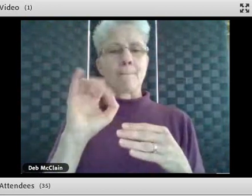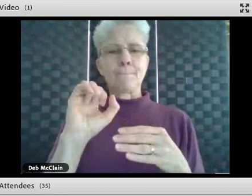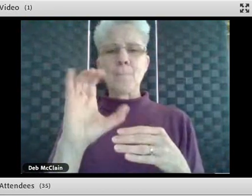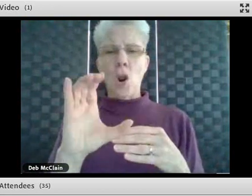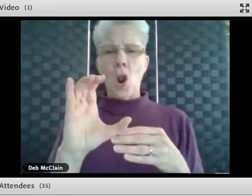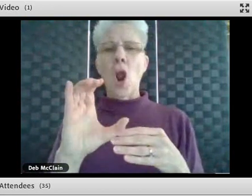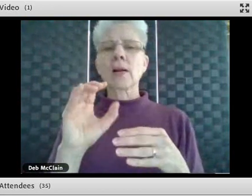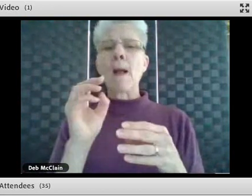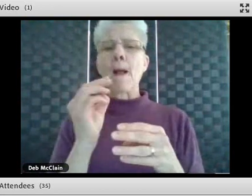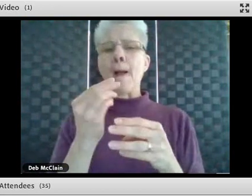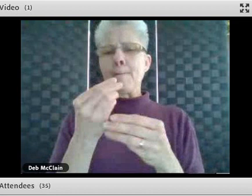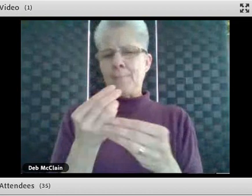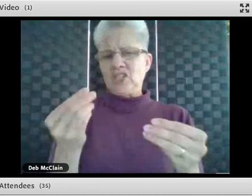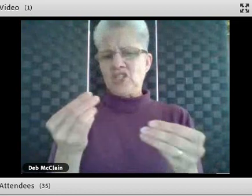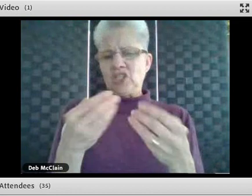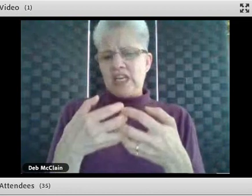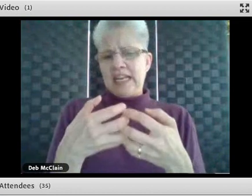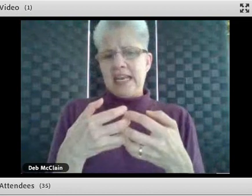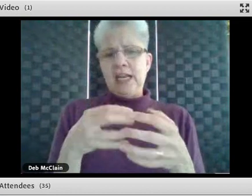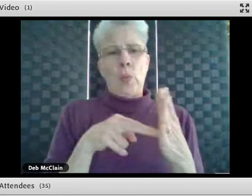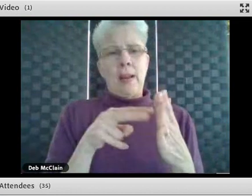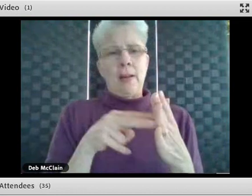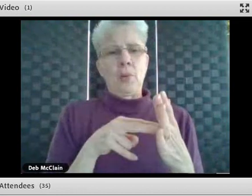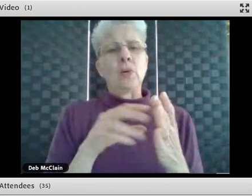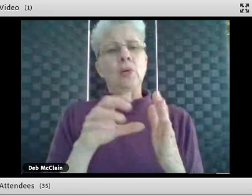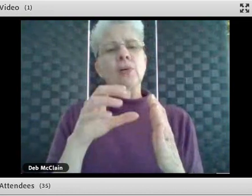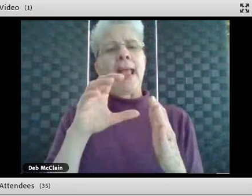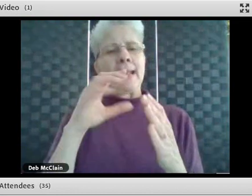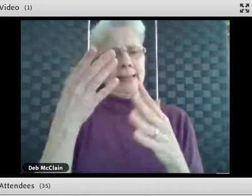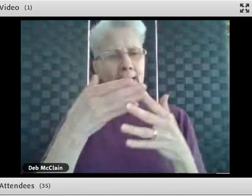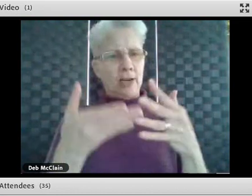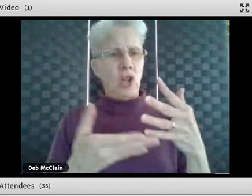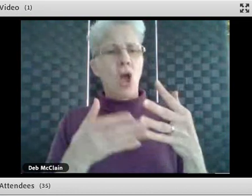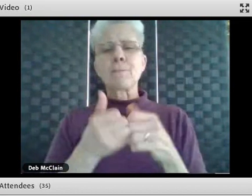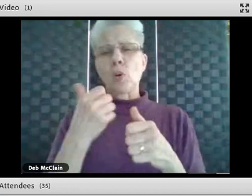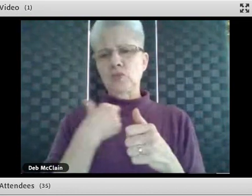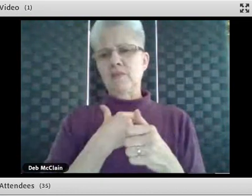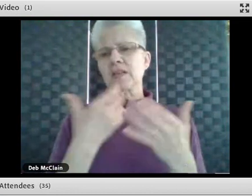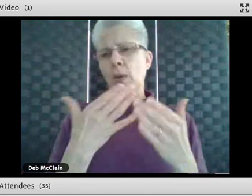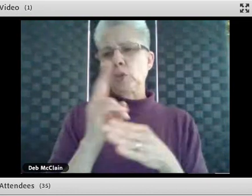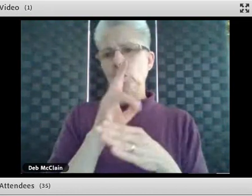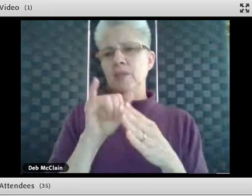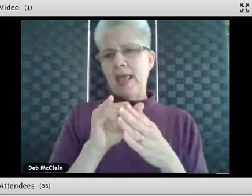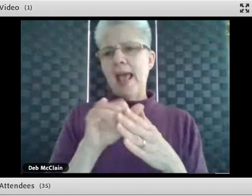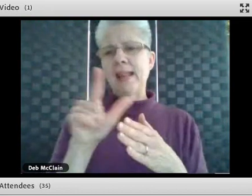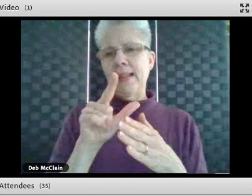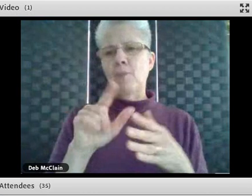the encoding standard that probably most of us use in our library catalogs, okay?